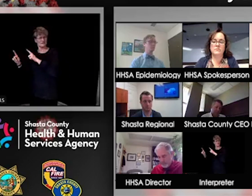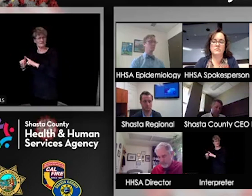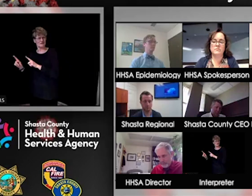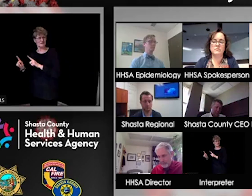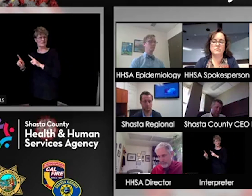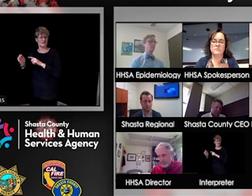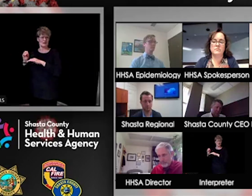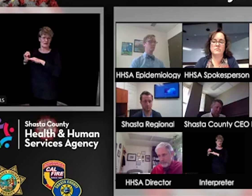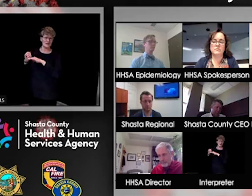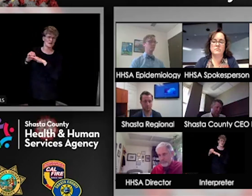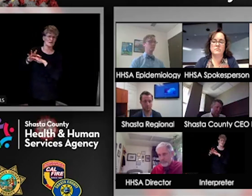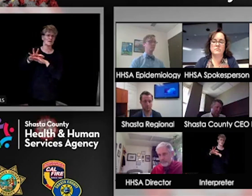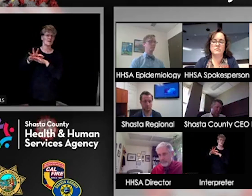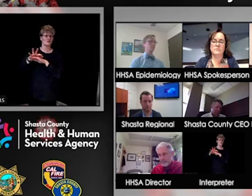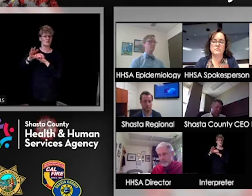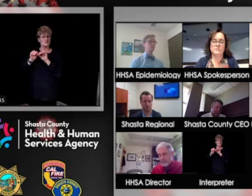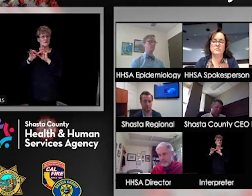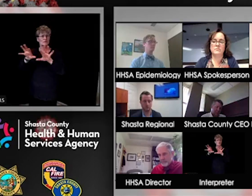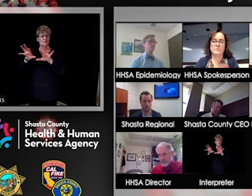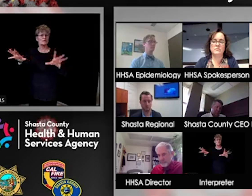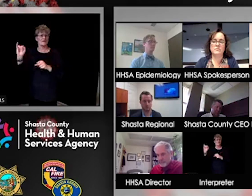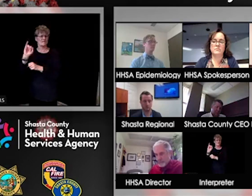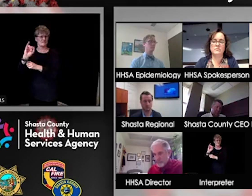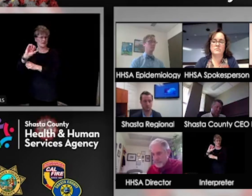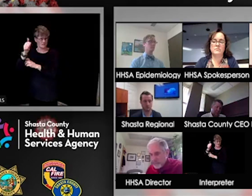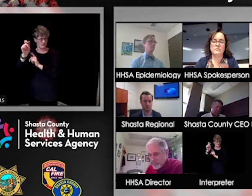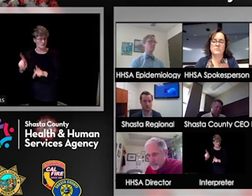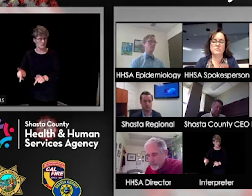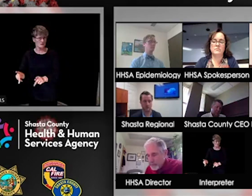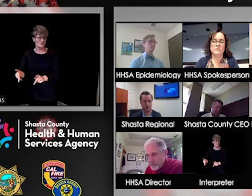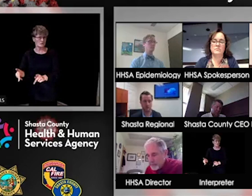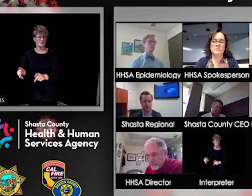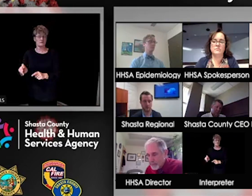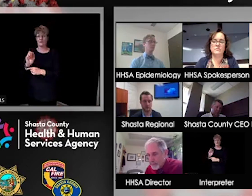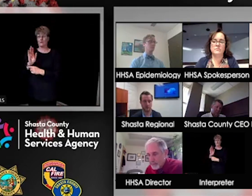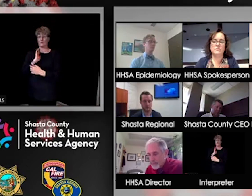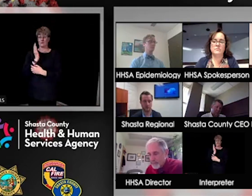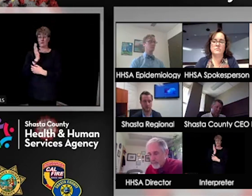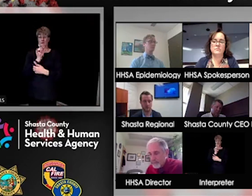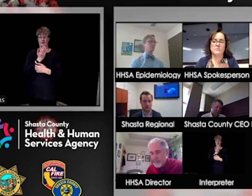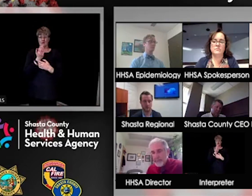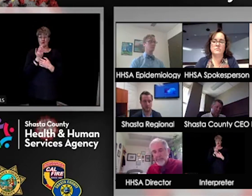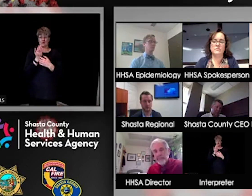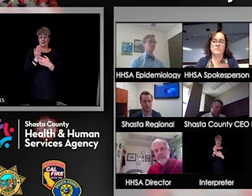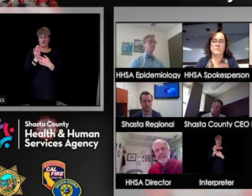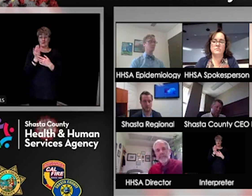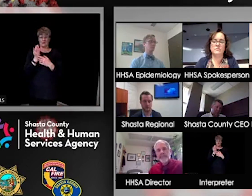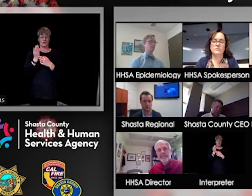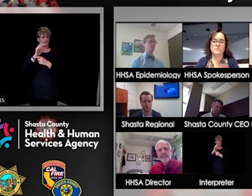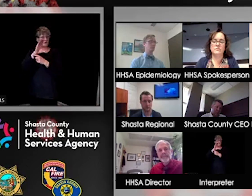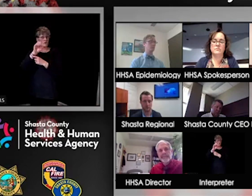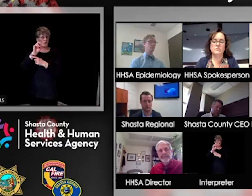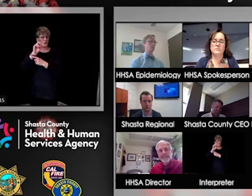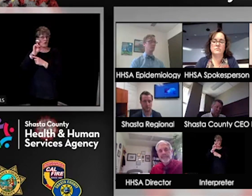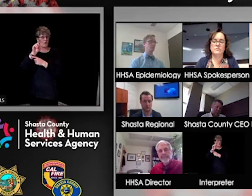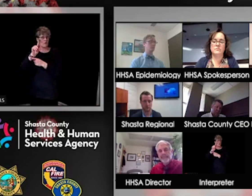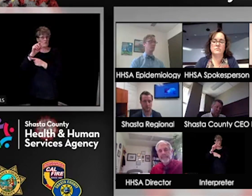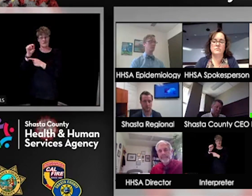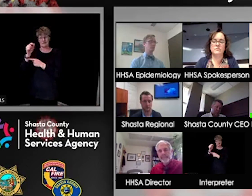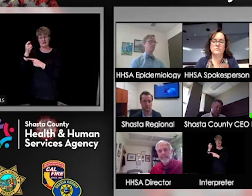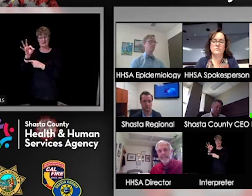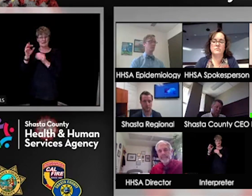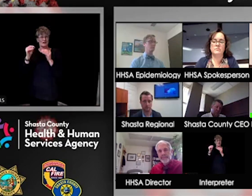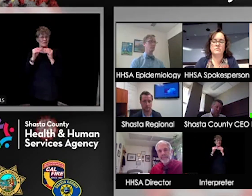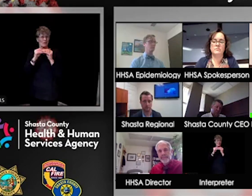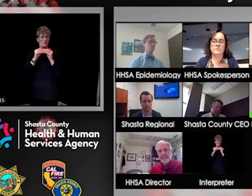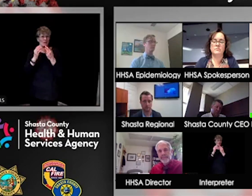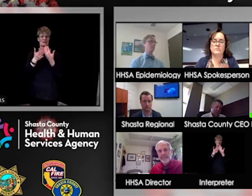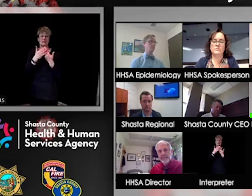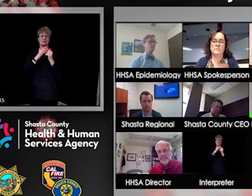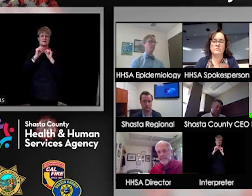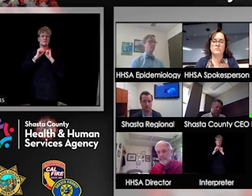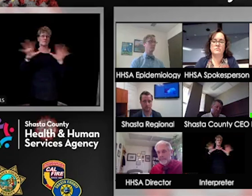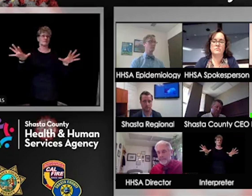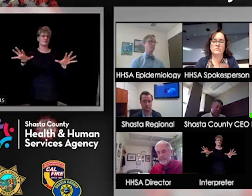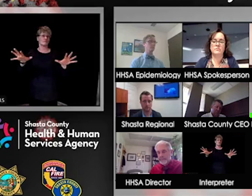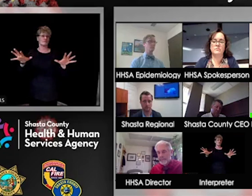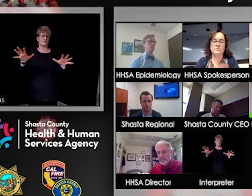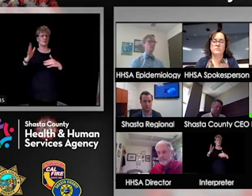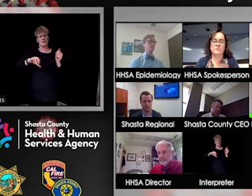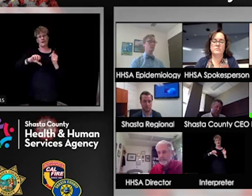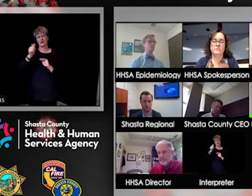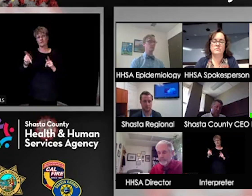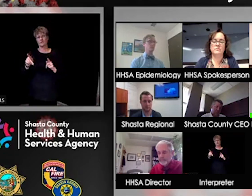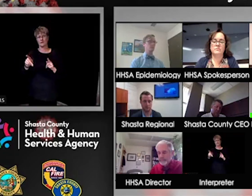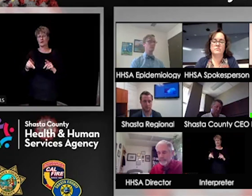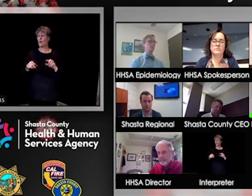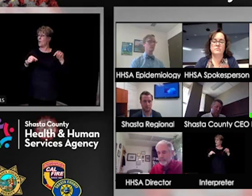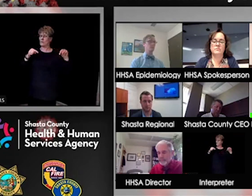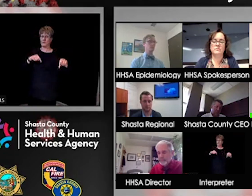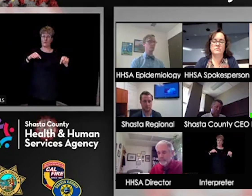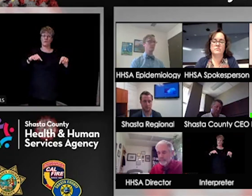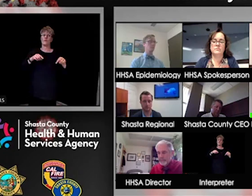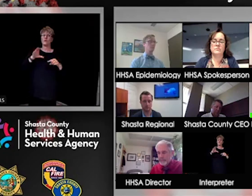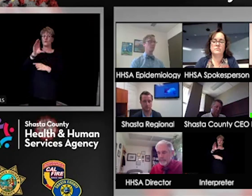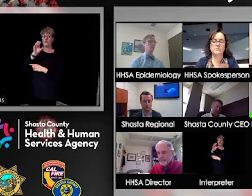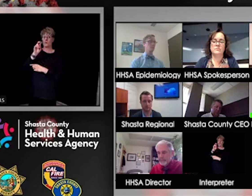or is this one more volatile than others? So, this is different than the flu virus.